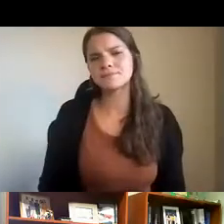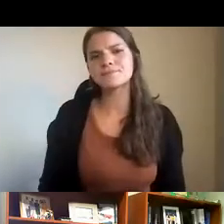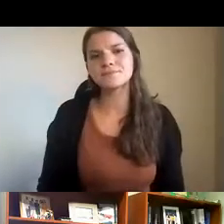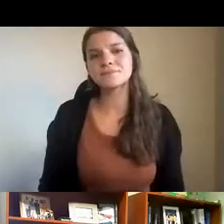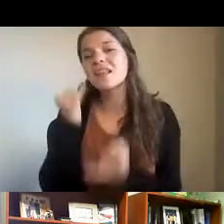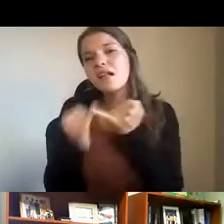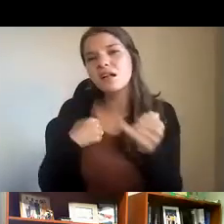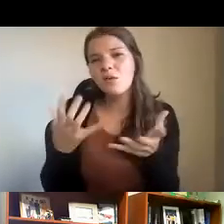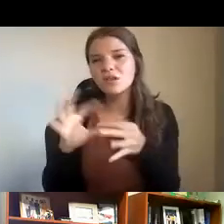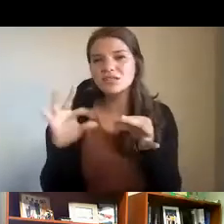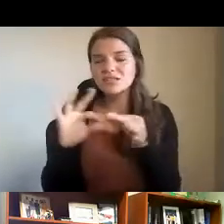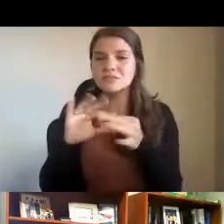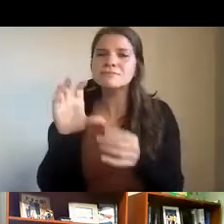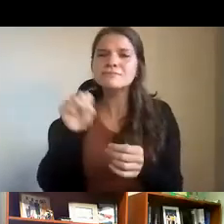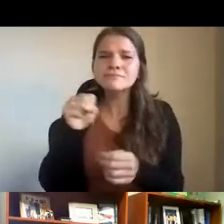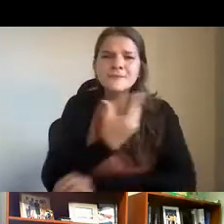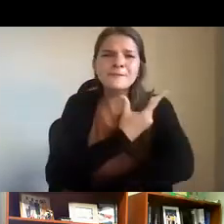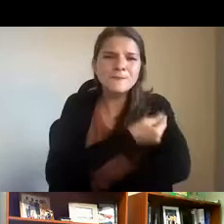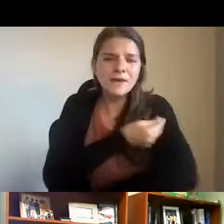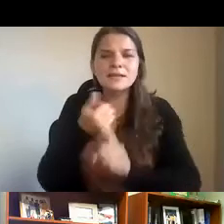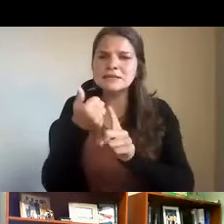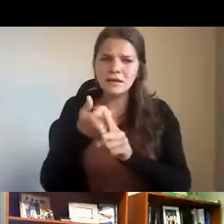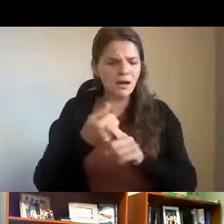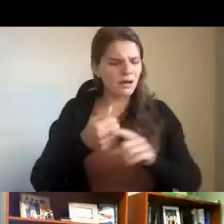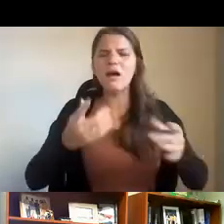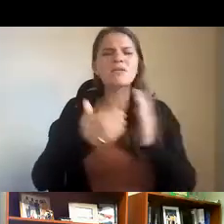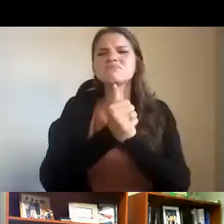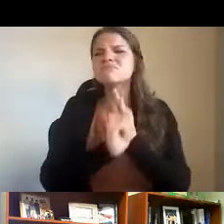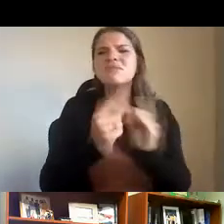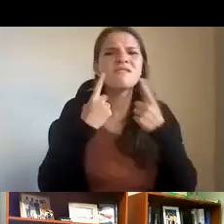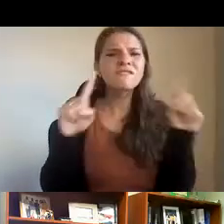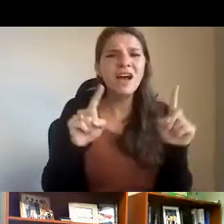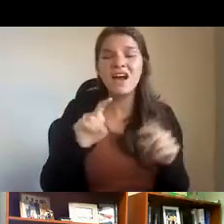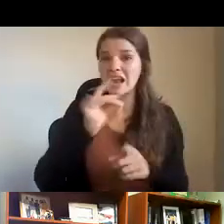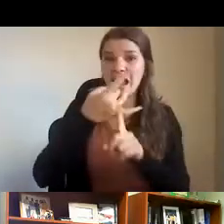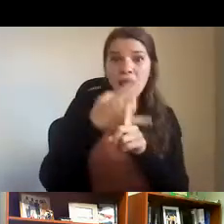though these vaccines are still very effective 8, 10, even 12 months off when you are vaccinated in